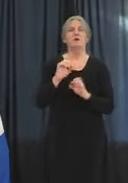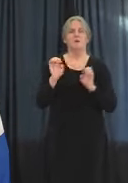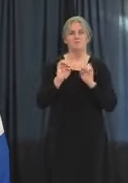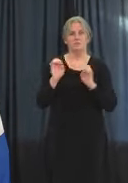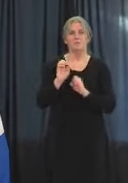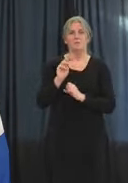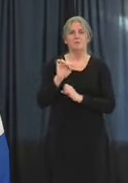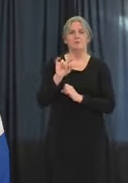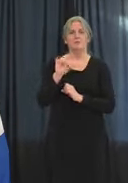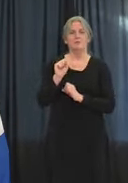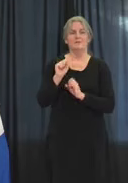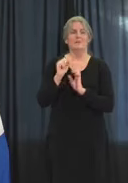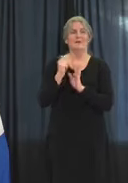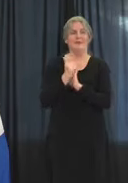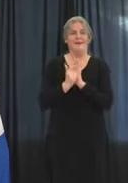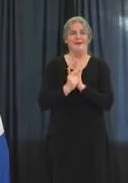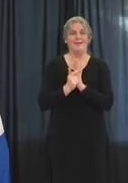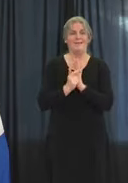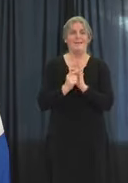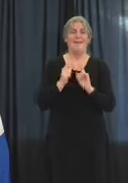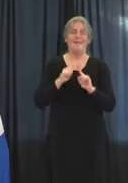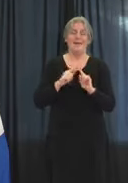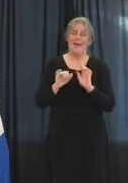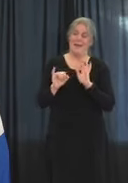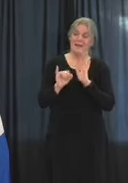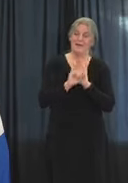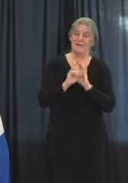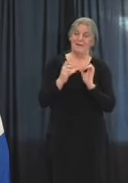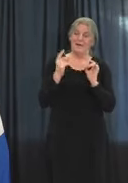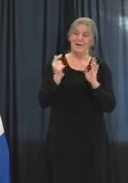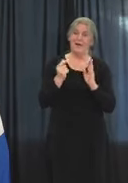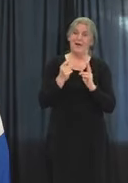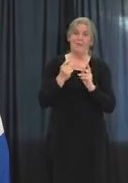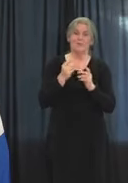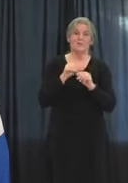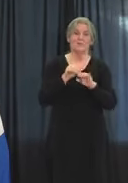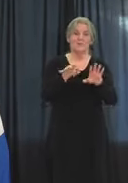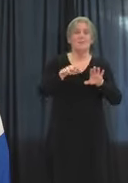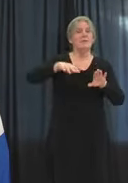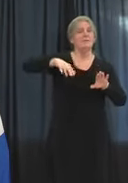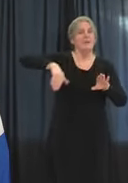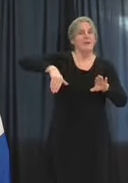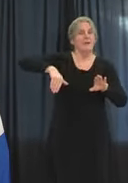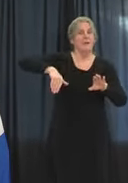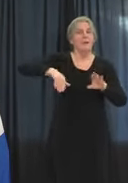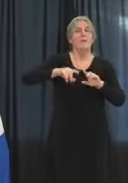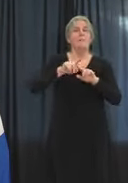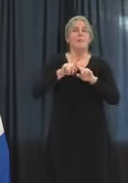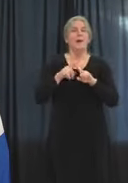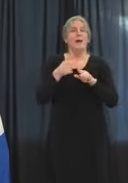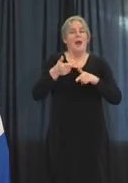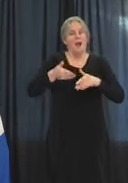reiterate that this is not a signal of worsening spread. But it does allow for more of